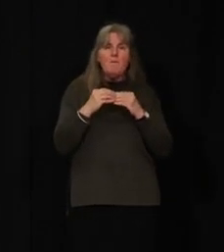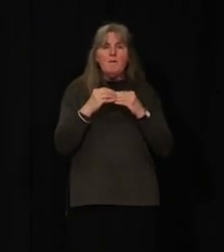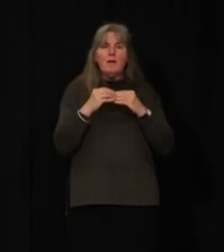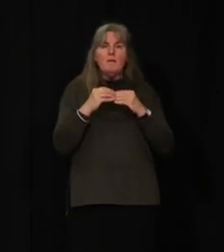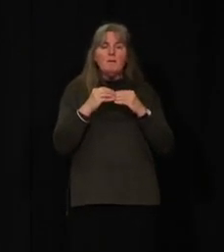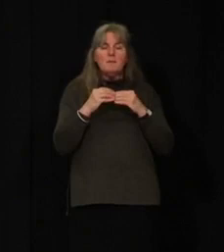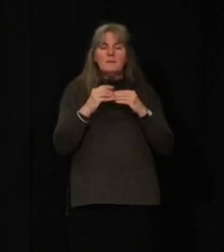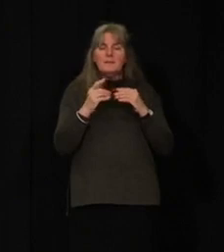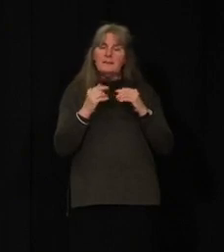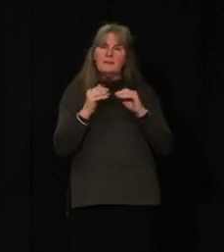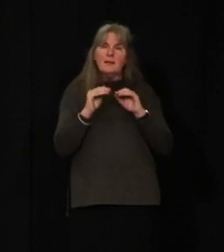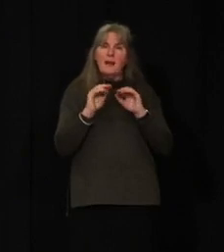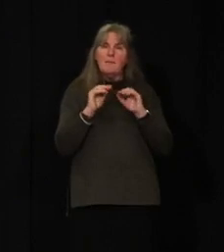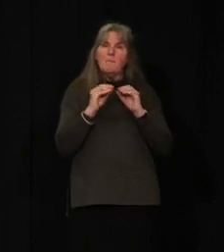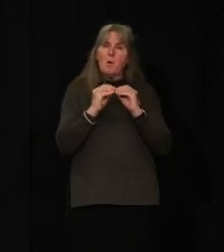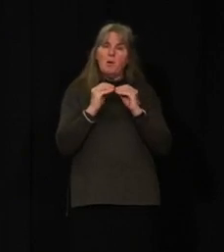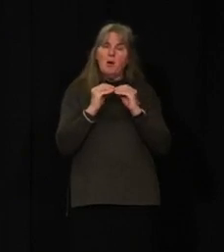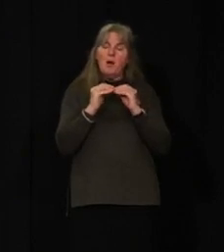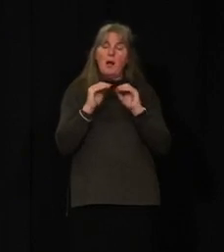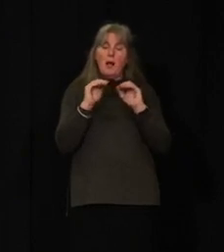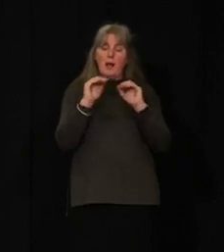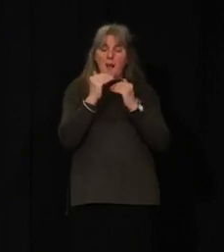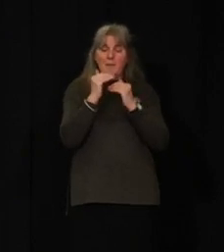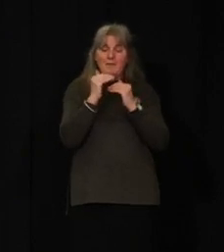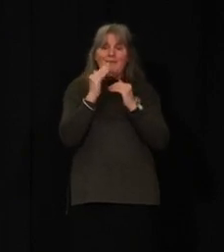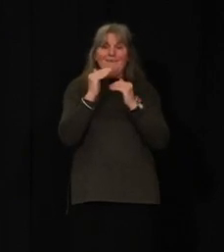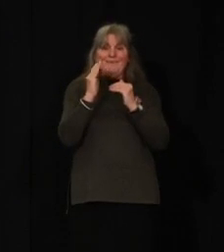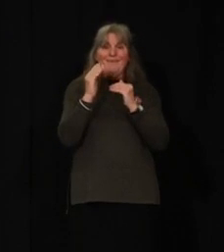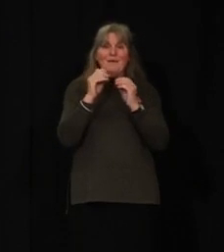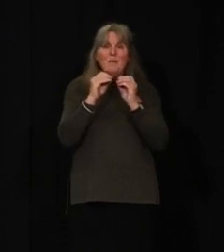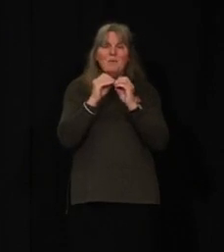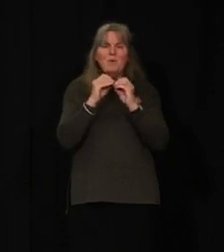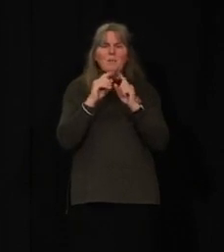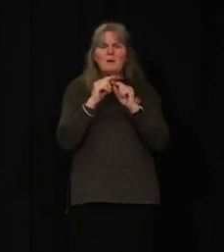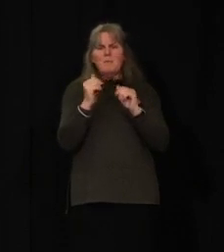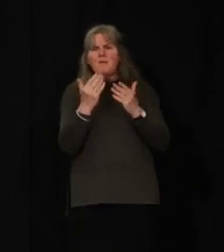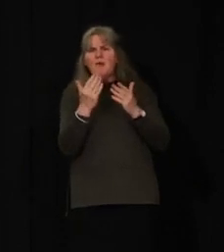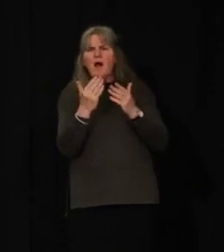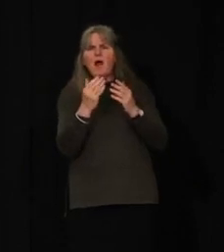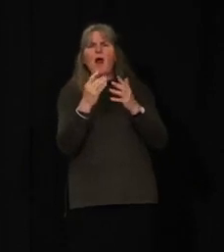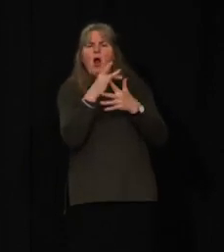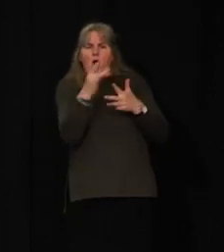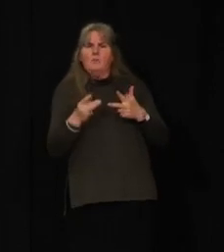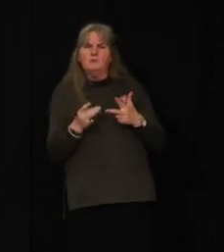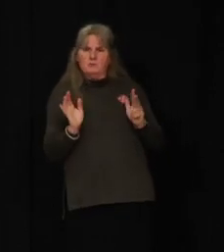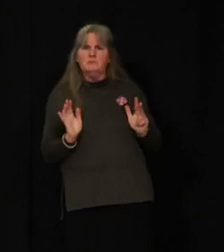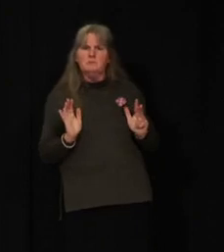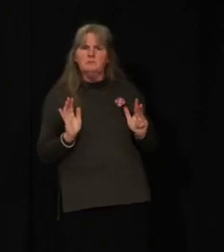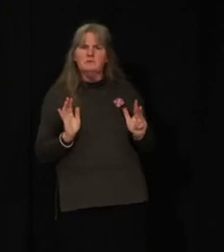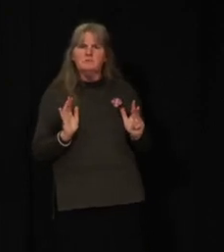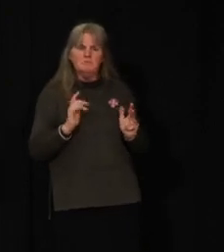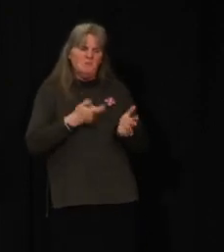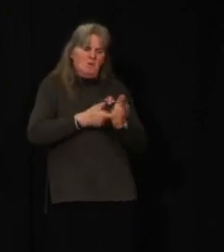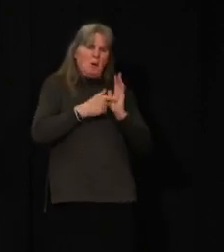restrictions, what we are offering to Yukoners as more options as opposed to less, and I'm hearing an awful lot of